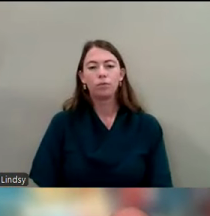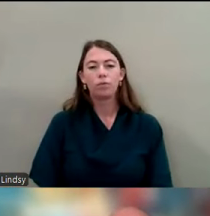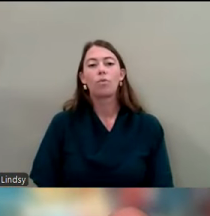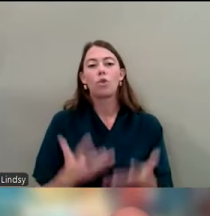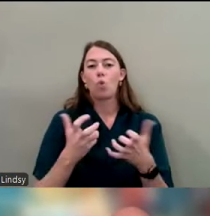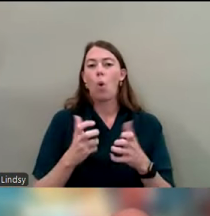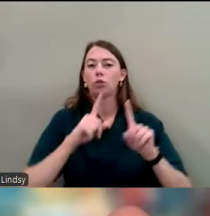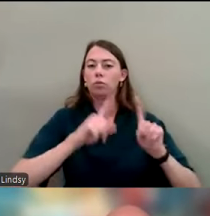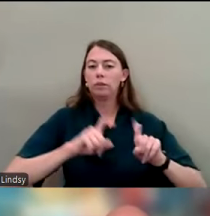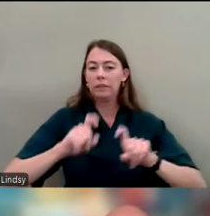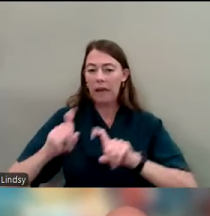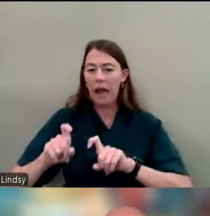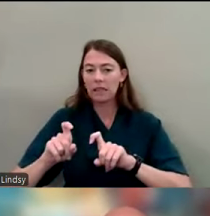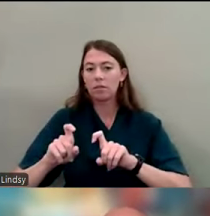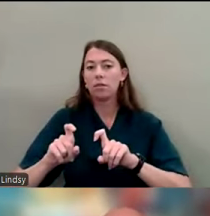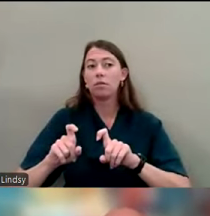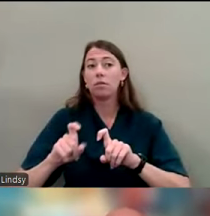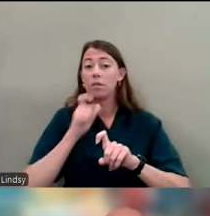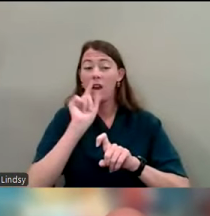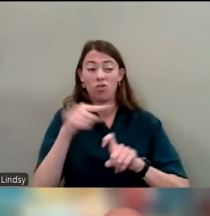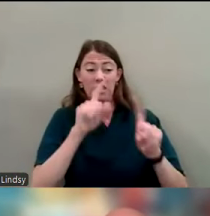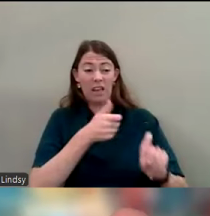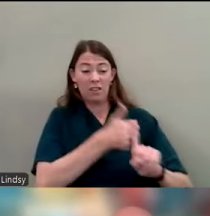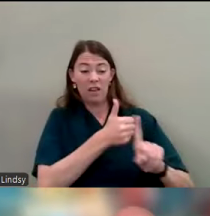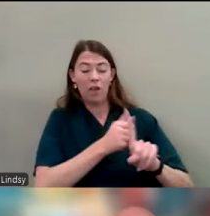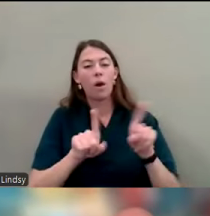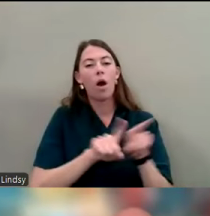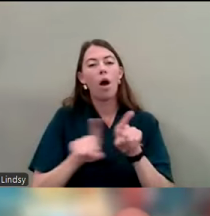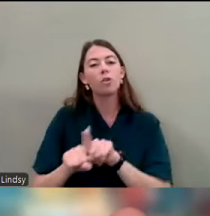you are involving members of the disabled community. At each step of the way to make